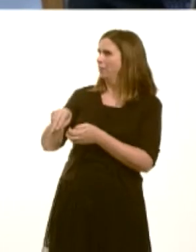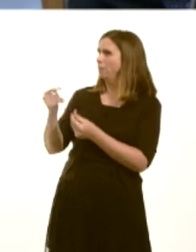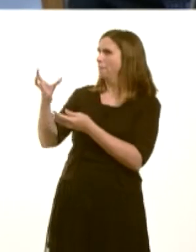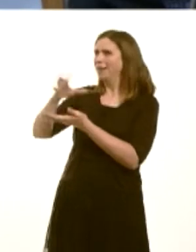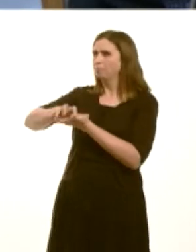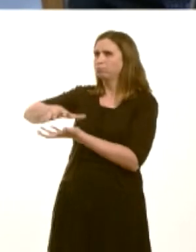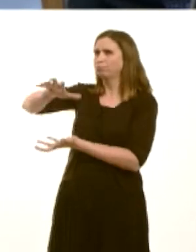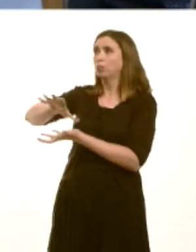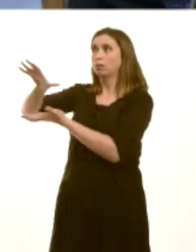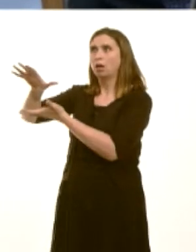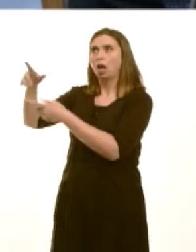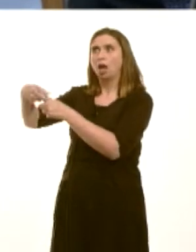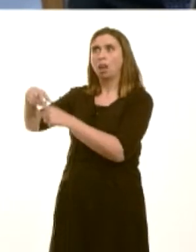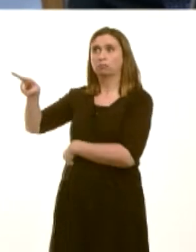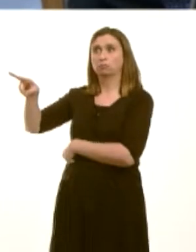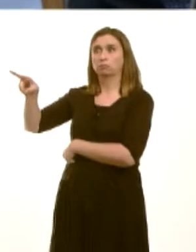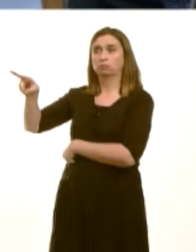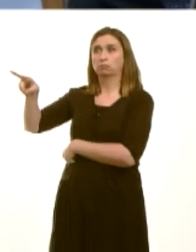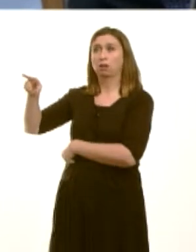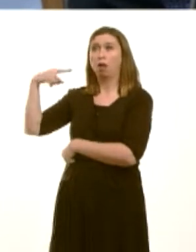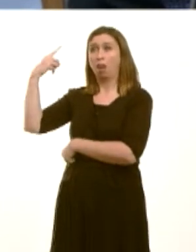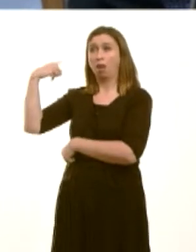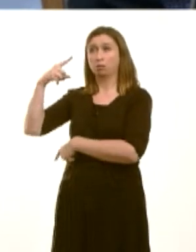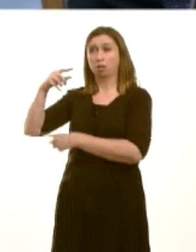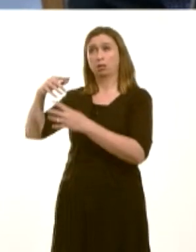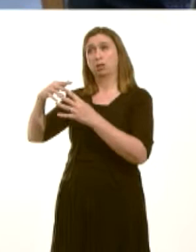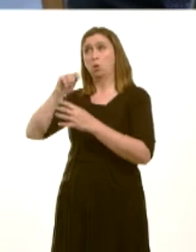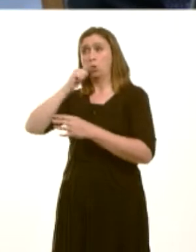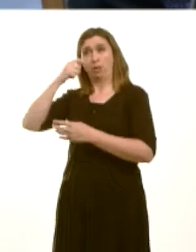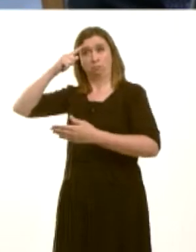not in Wales but in Whitehall. There's an election coming, so I'm going to say this: